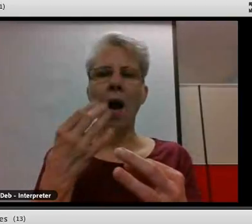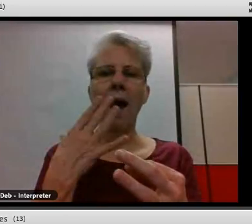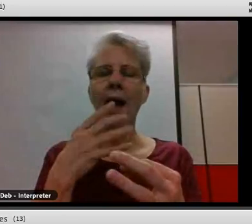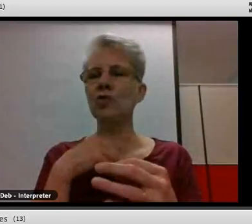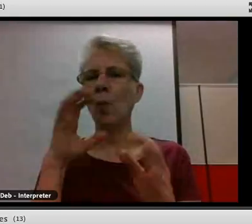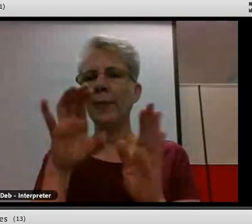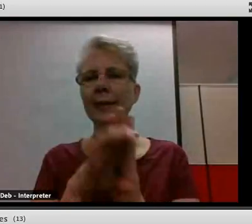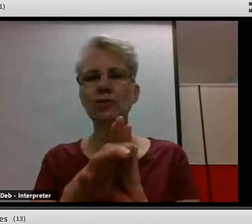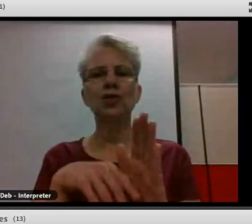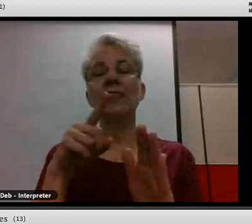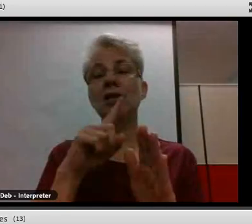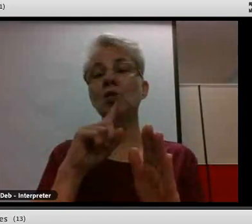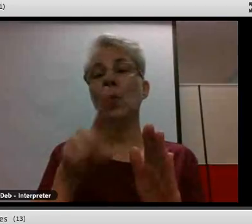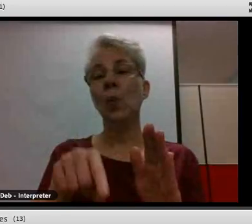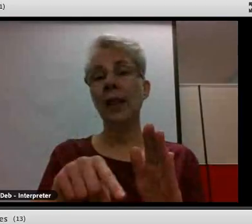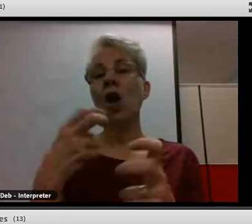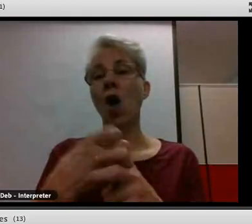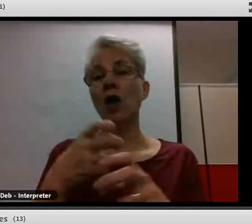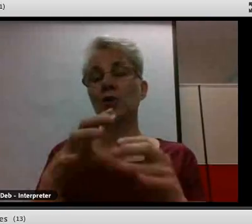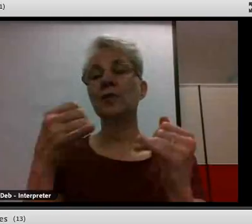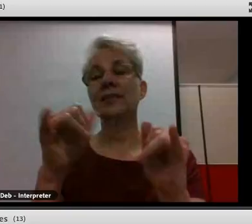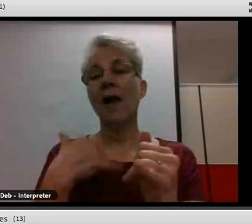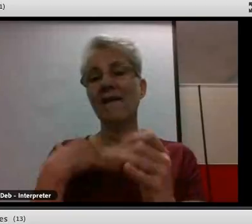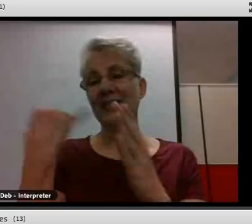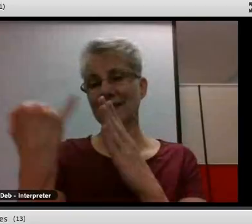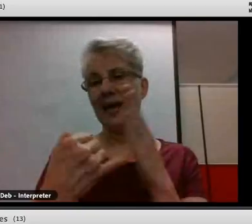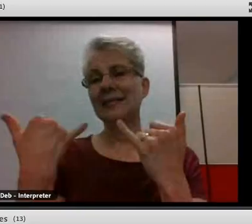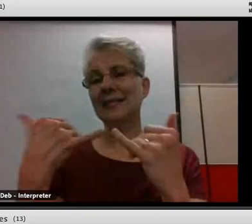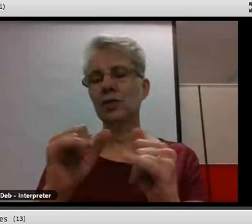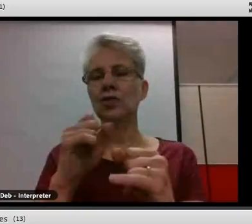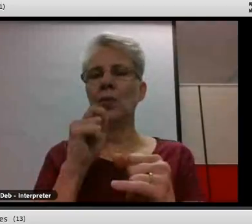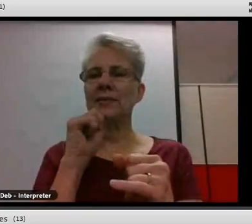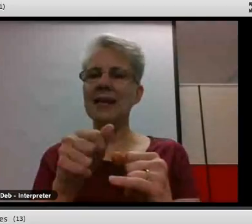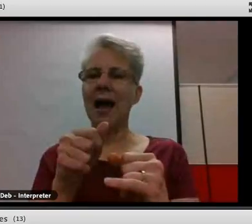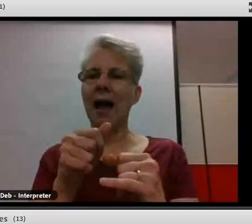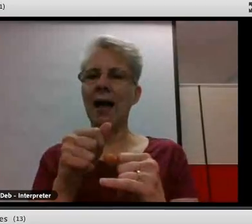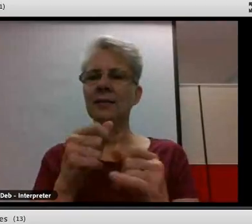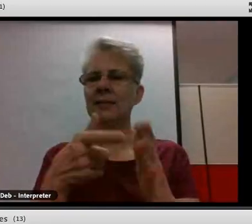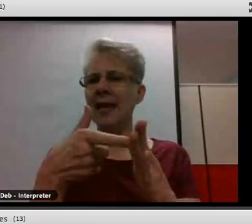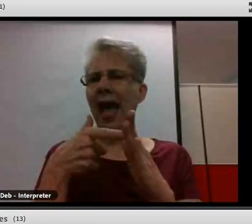Okay. So I just want to show you a couple websites, and this will be very quick.